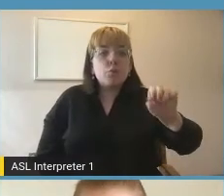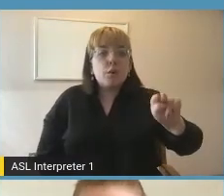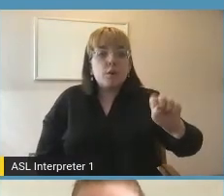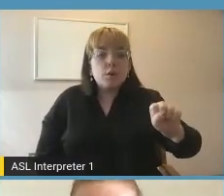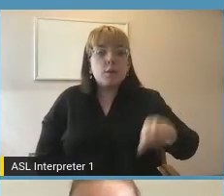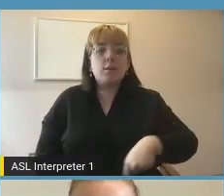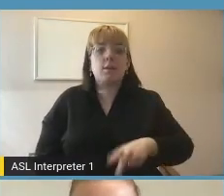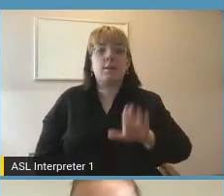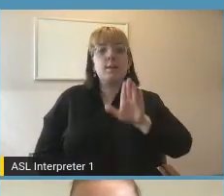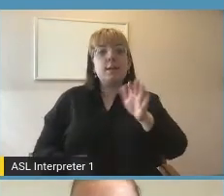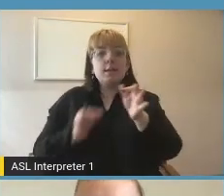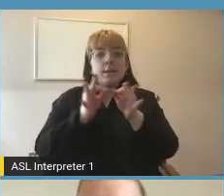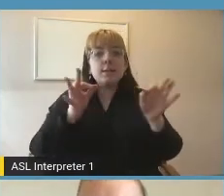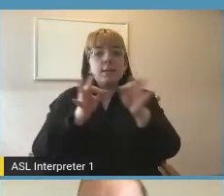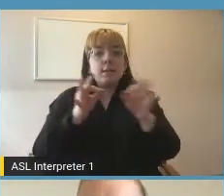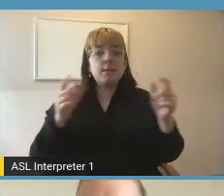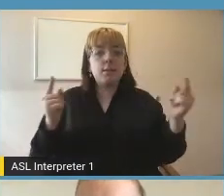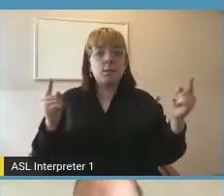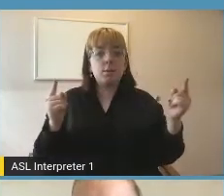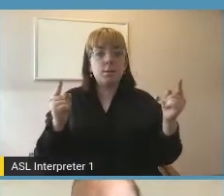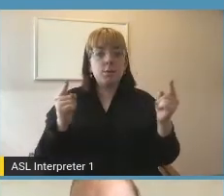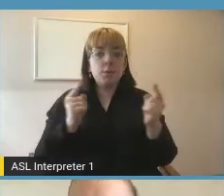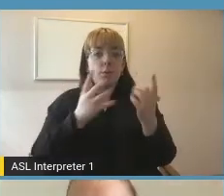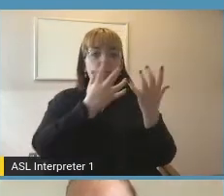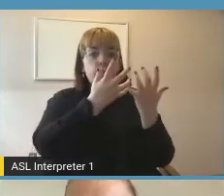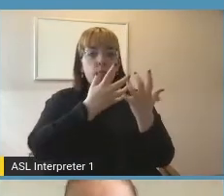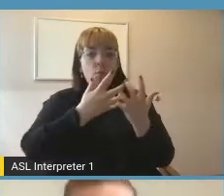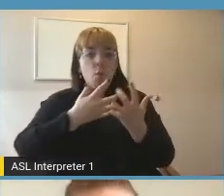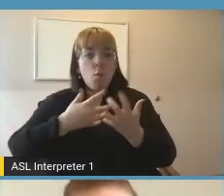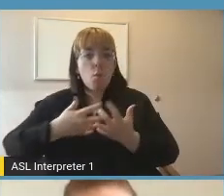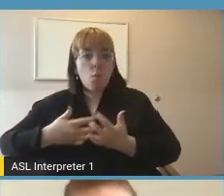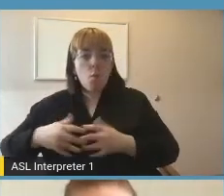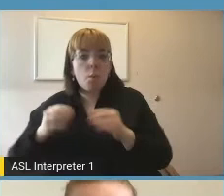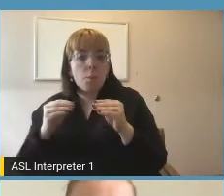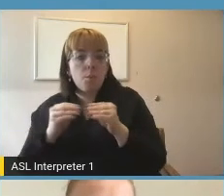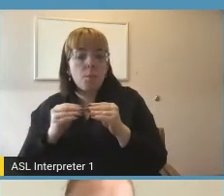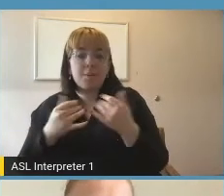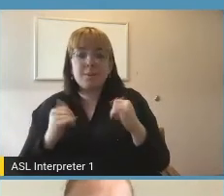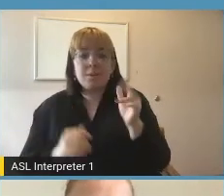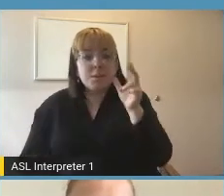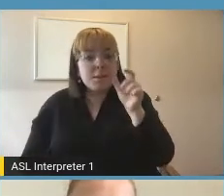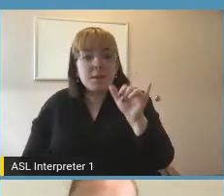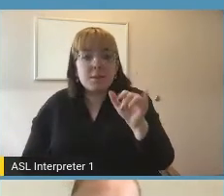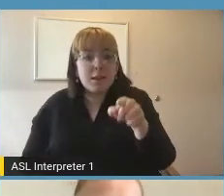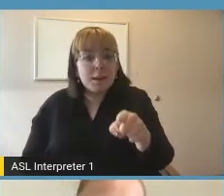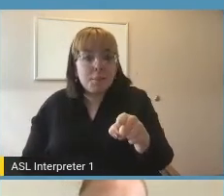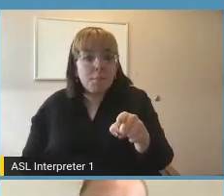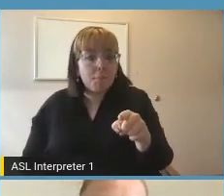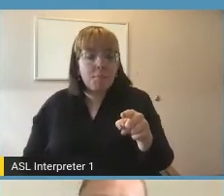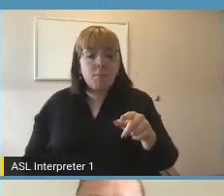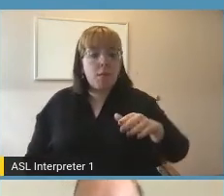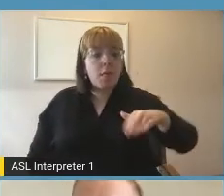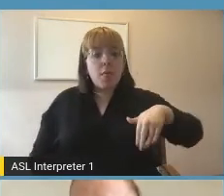and just made them flow a bit better. It still sounds like him. I haven't tried to change